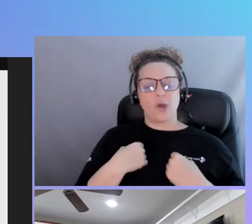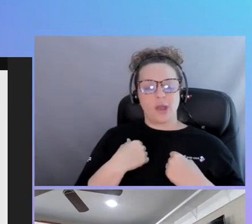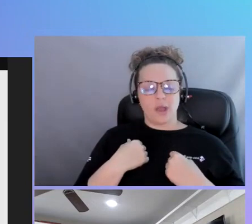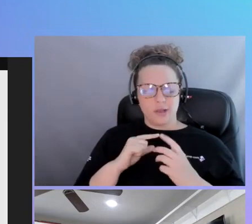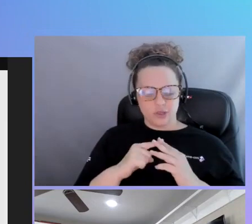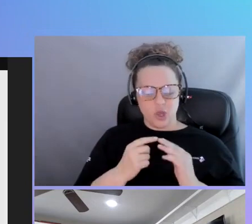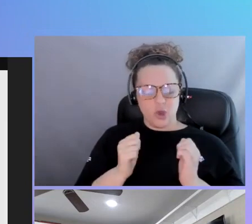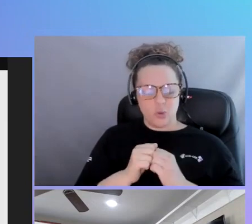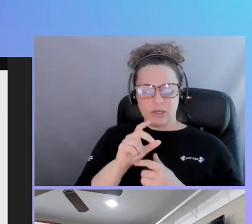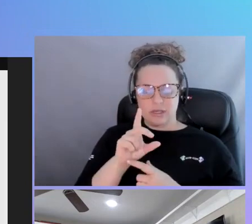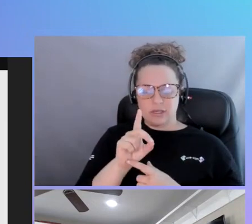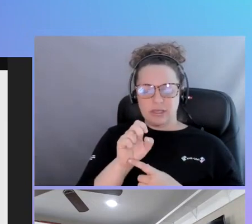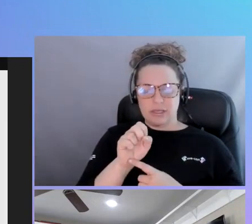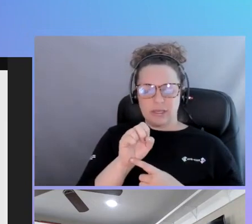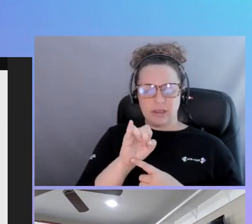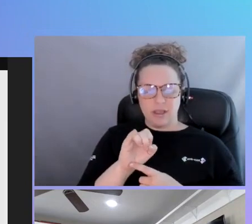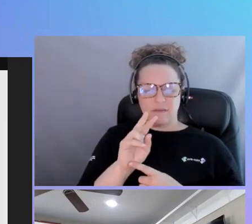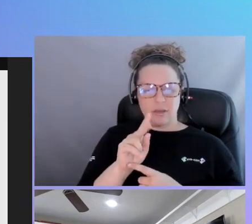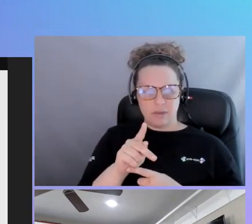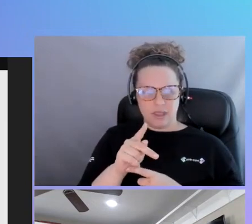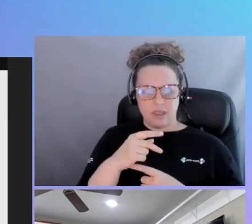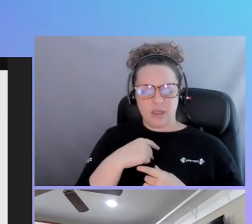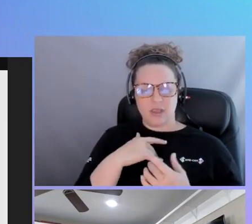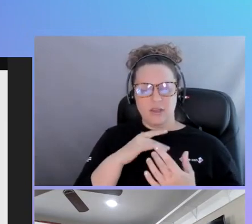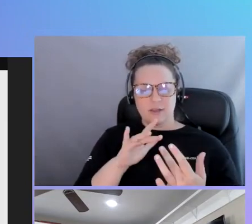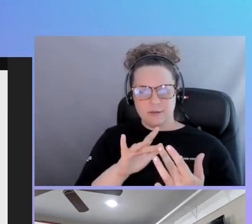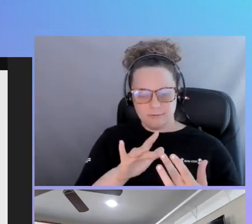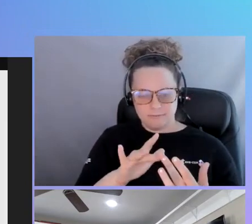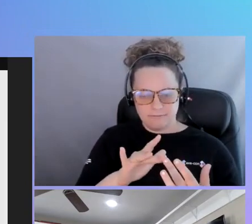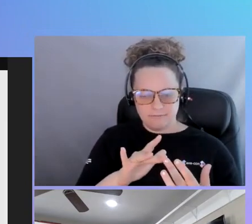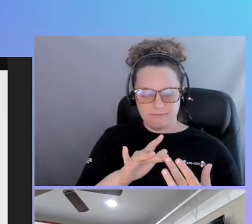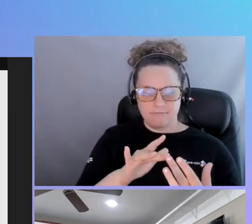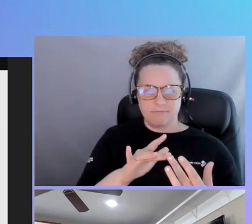through channels through the, uh , chief people officer at my